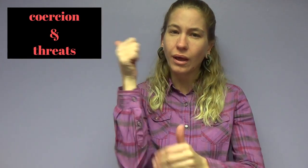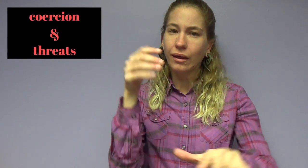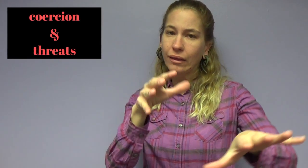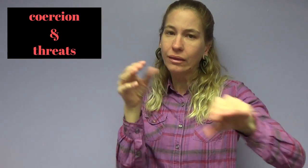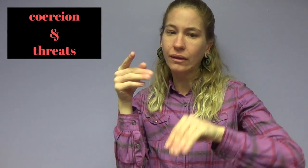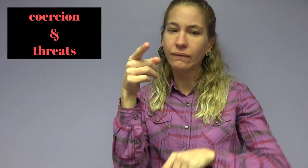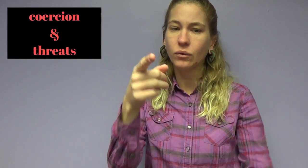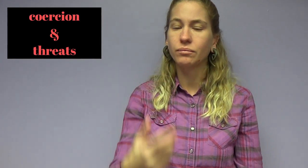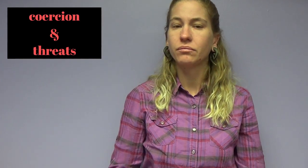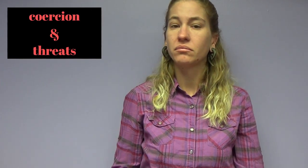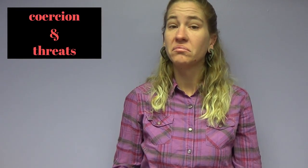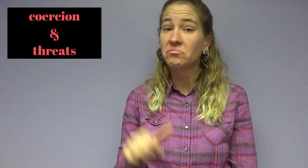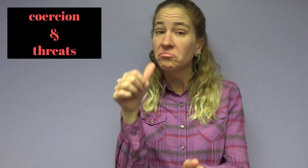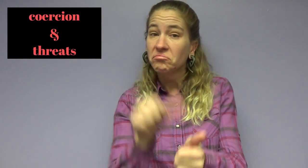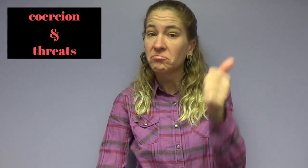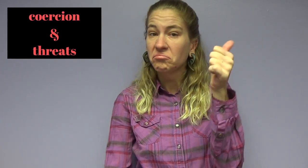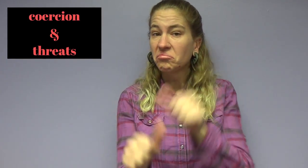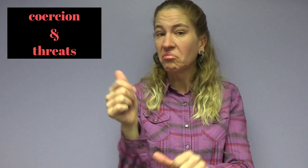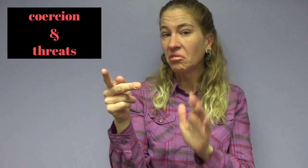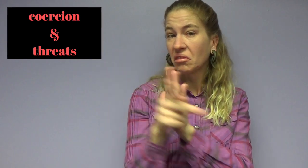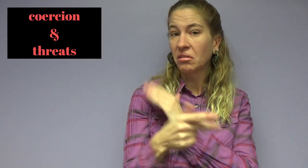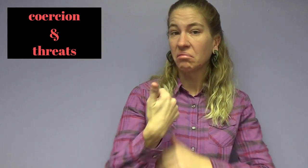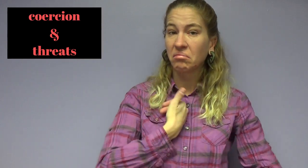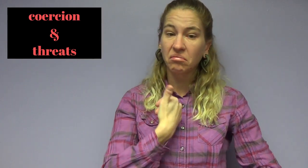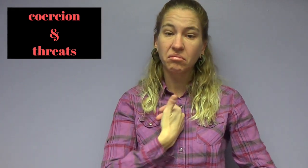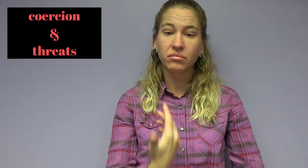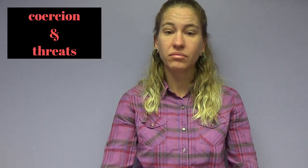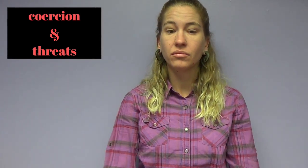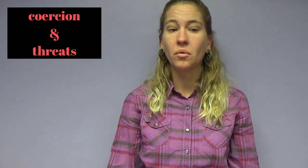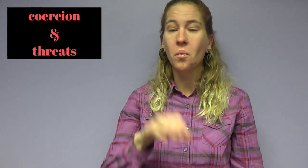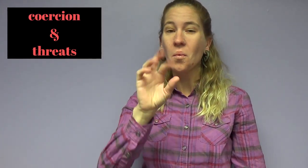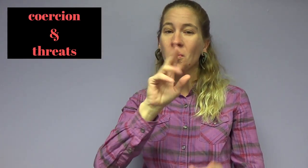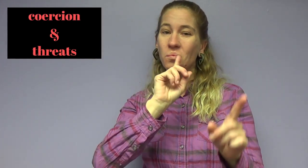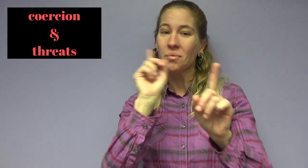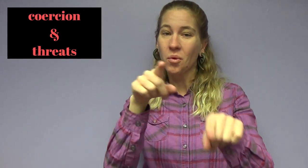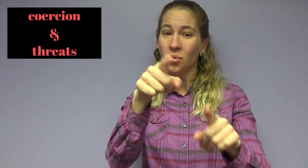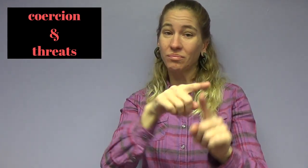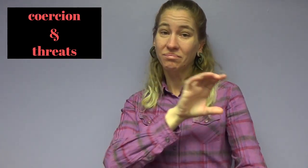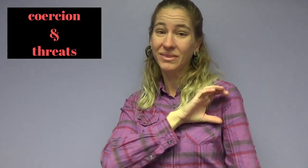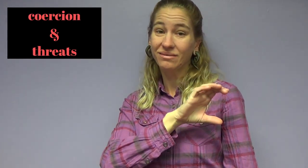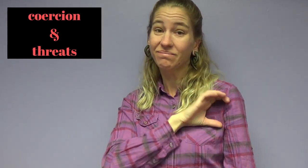Threatens to leave you, commit suicide, or report you to law enforcement.